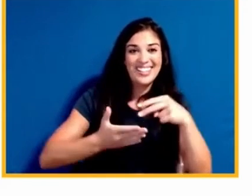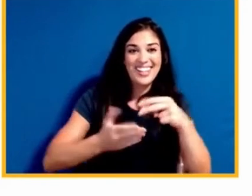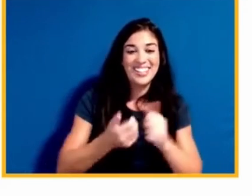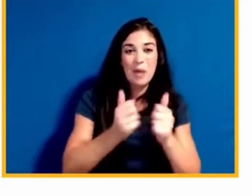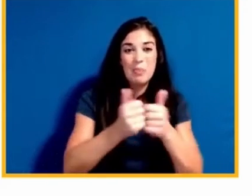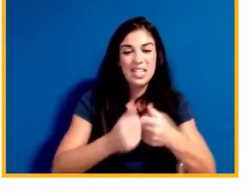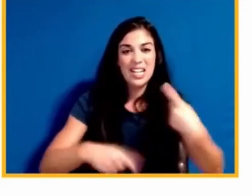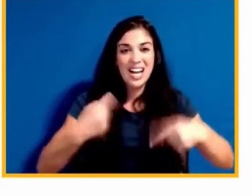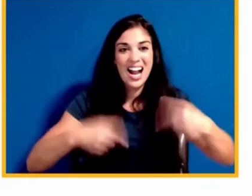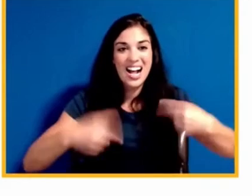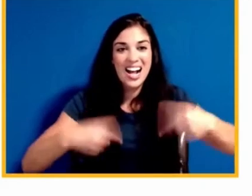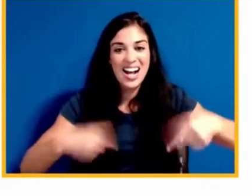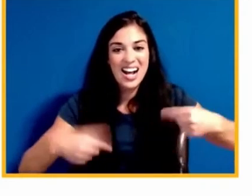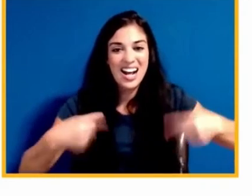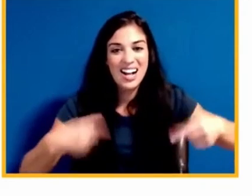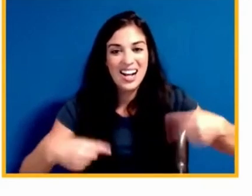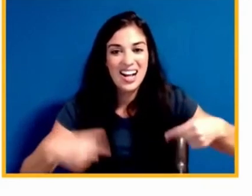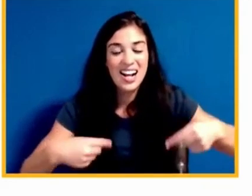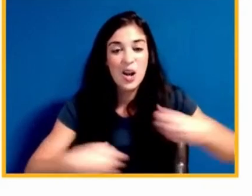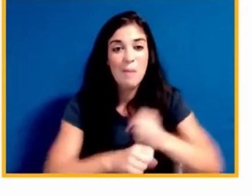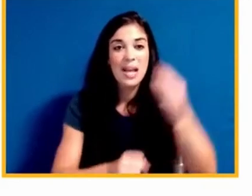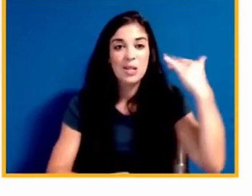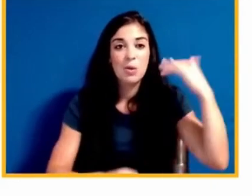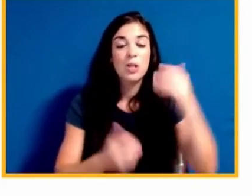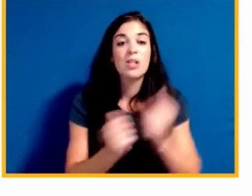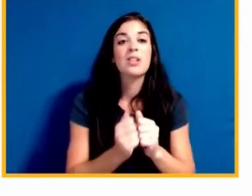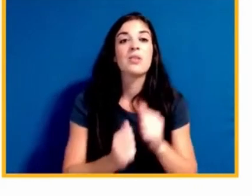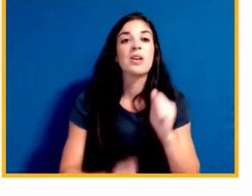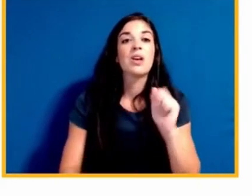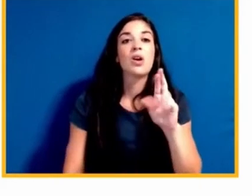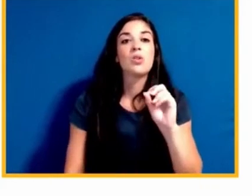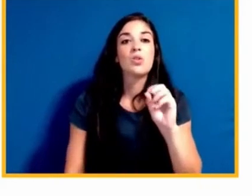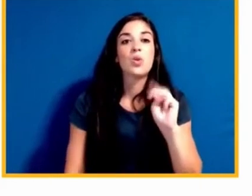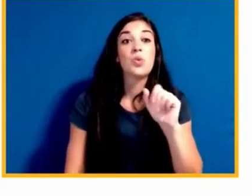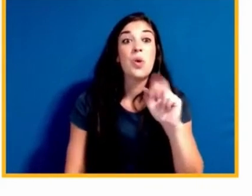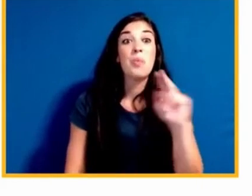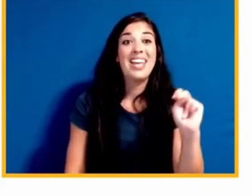Everybody make some noise for: Roman!